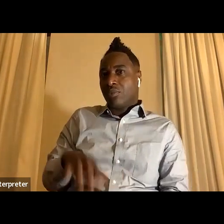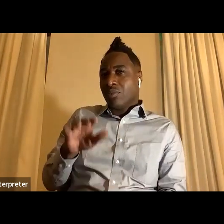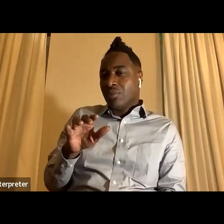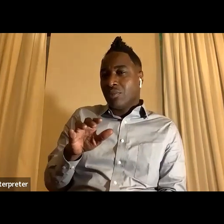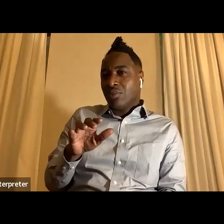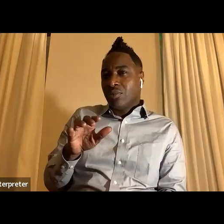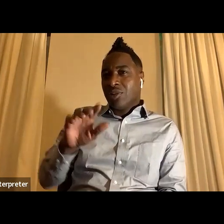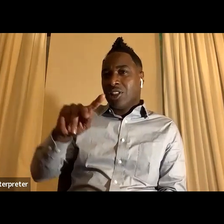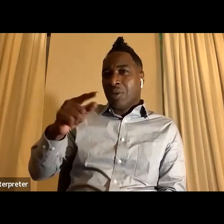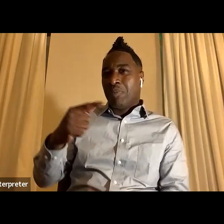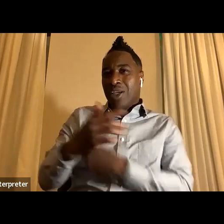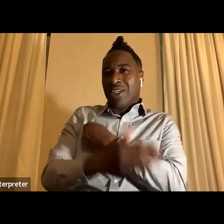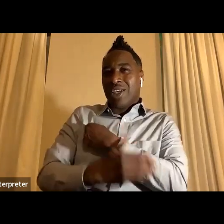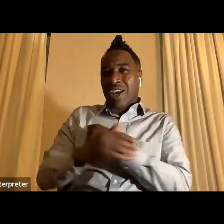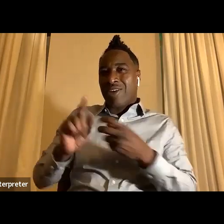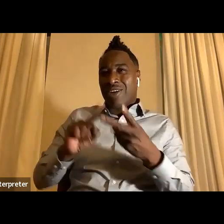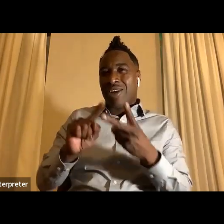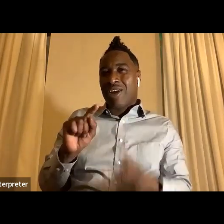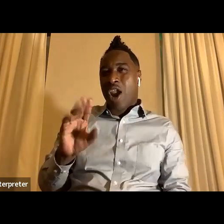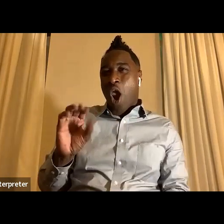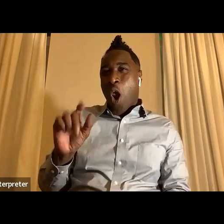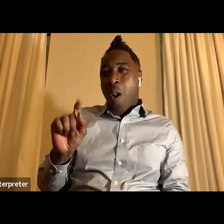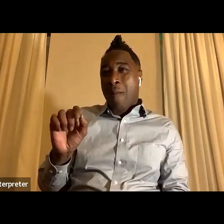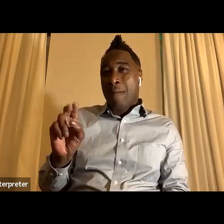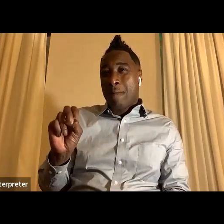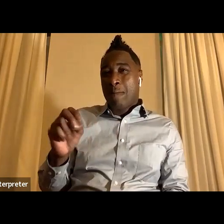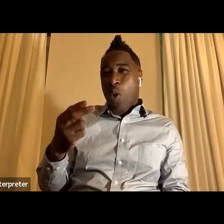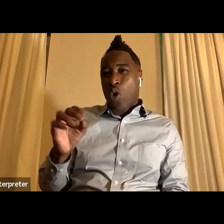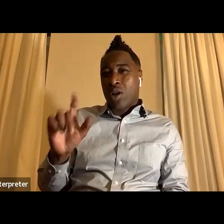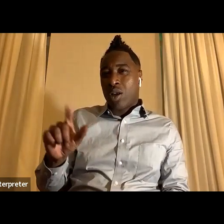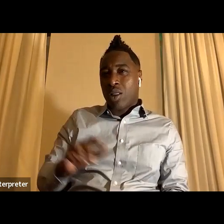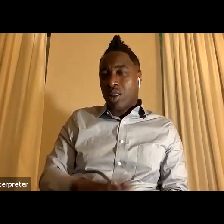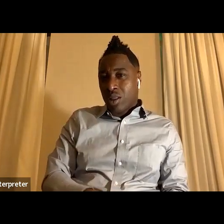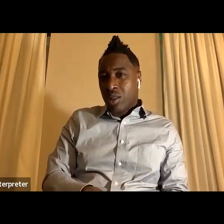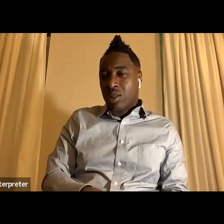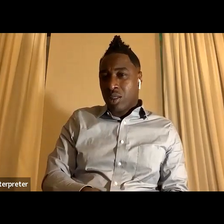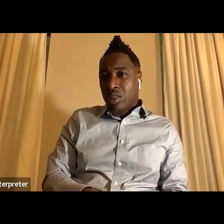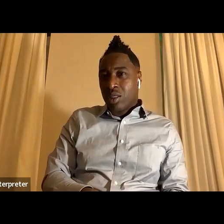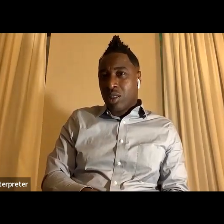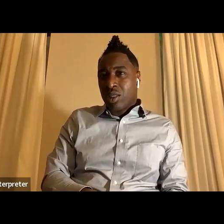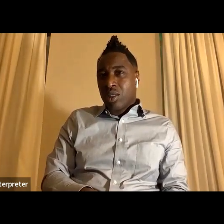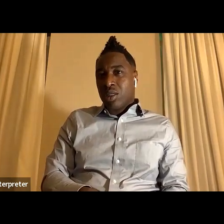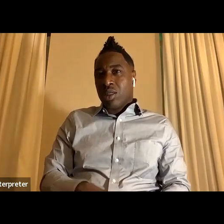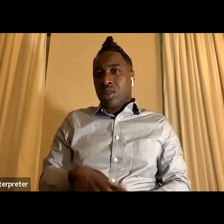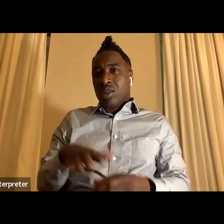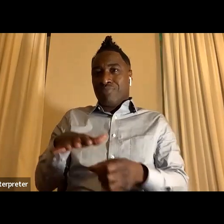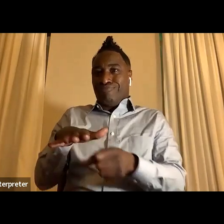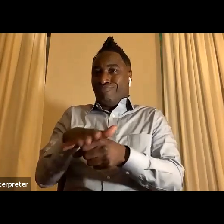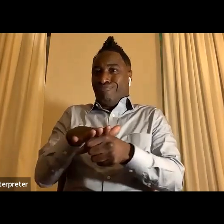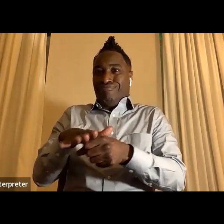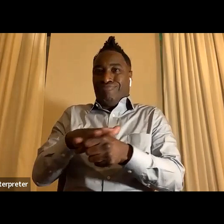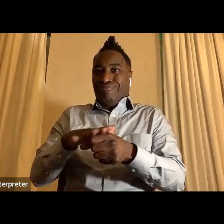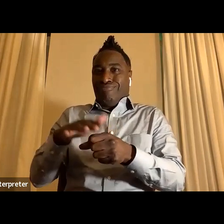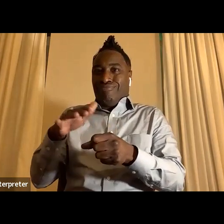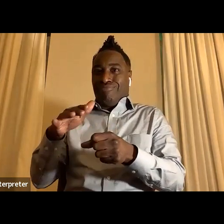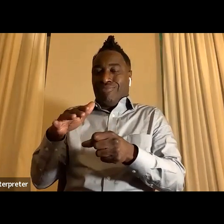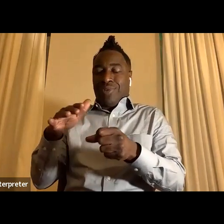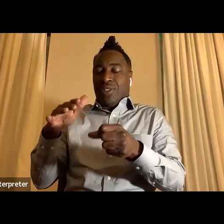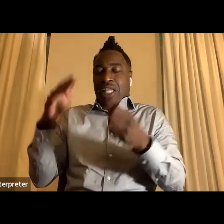bullet on the hill and I know of sure like regionally whole like those places identify it but I'm like moving